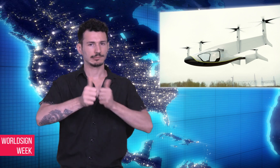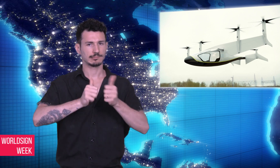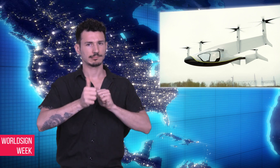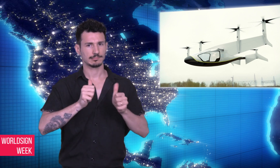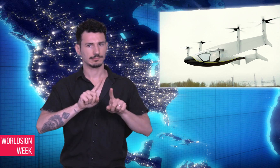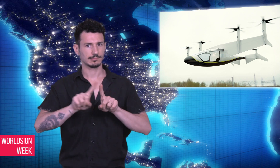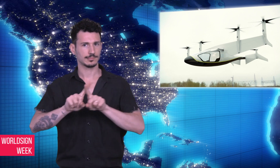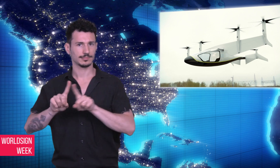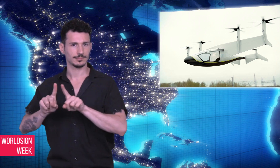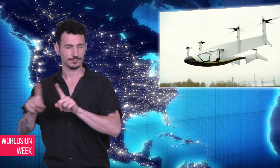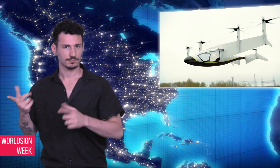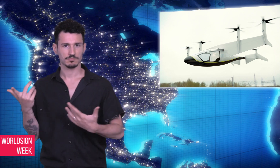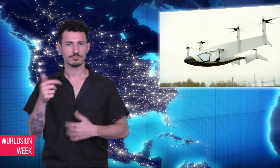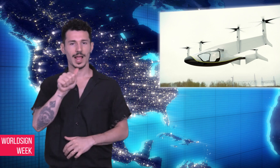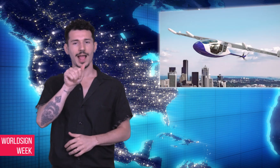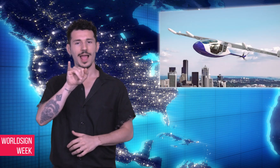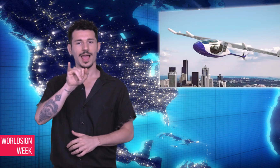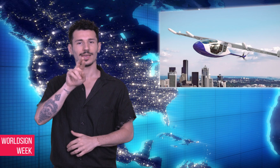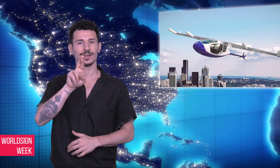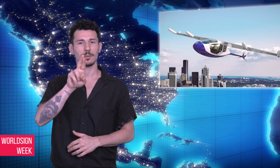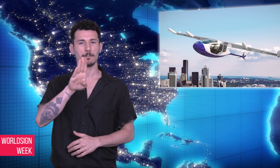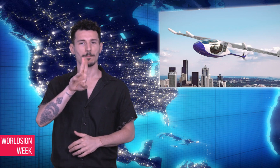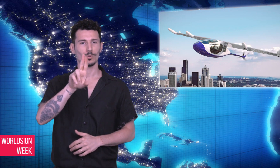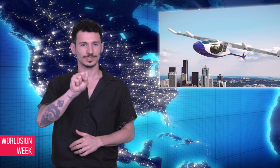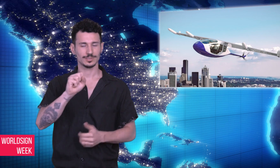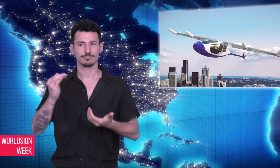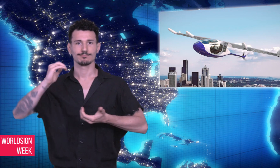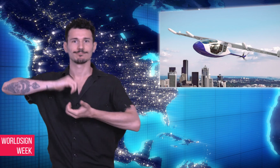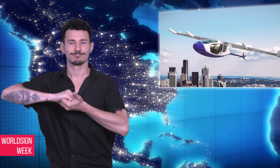founder Larry Page is also working on